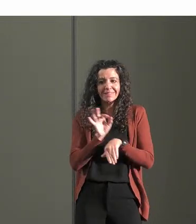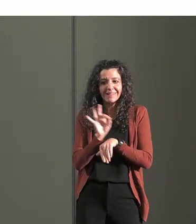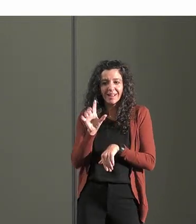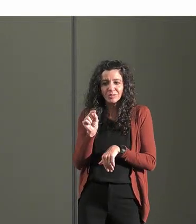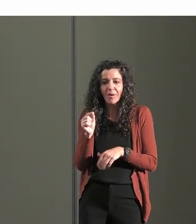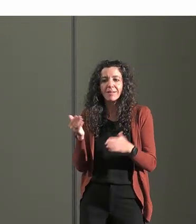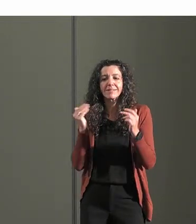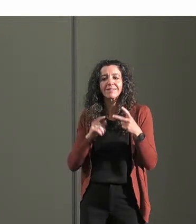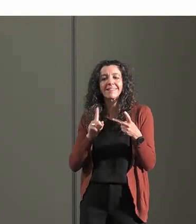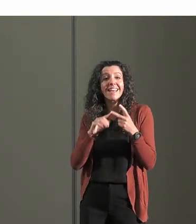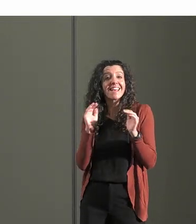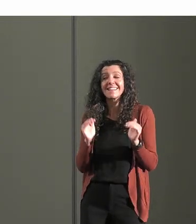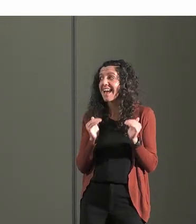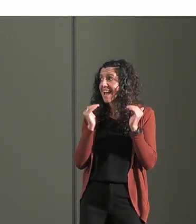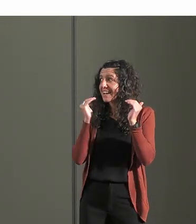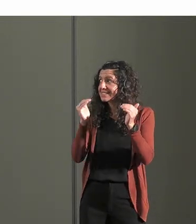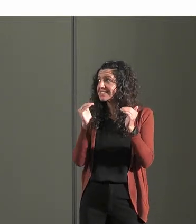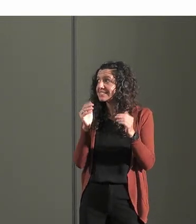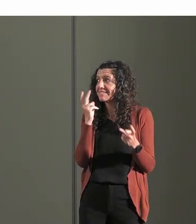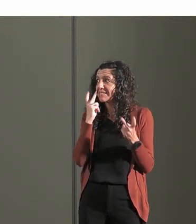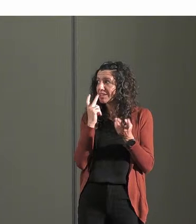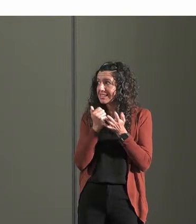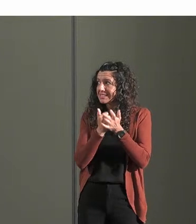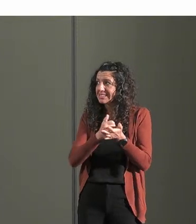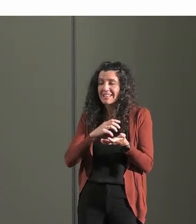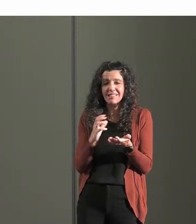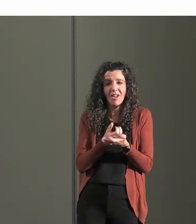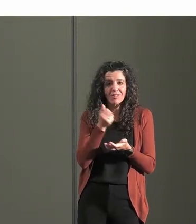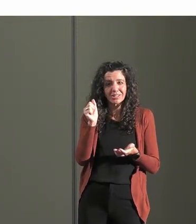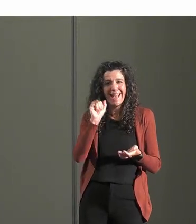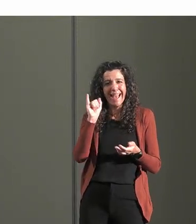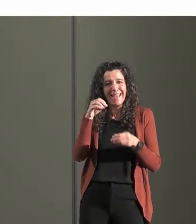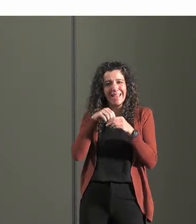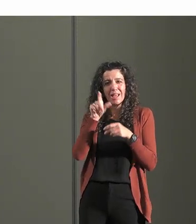Accessibility is in this room at 9:20. Enhance vision